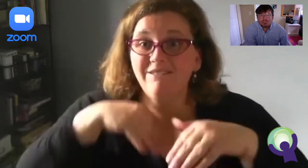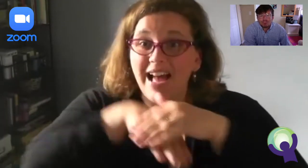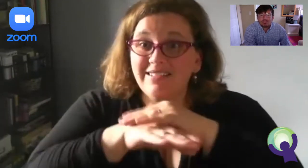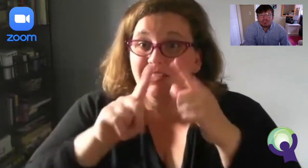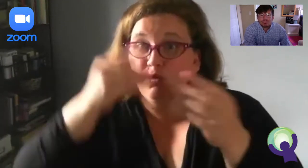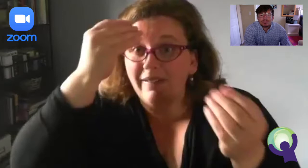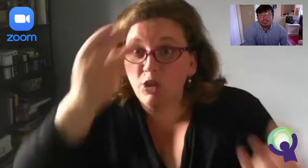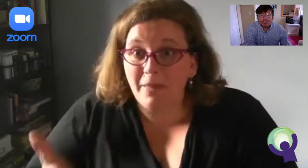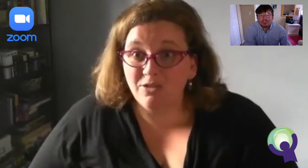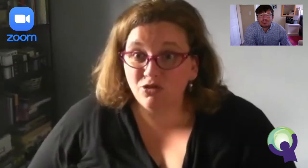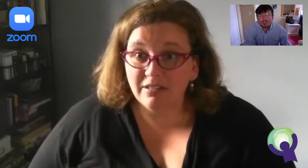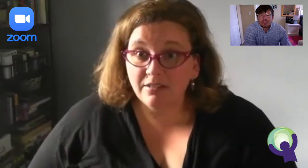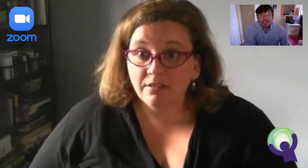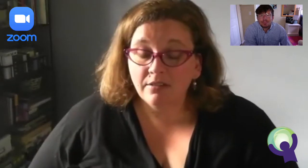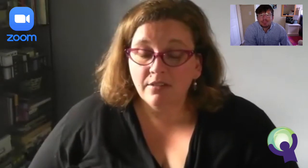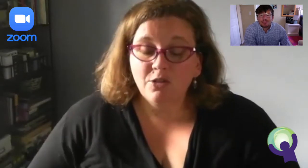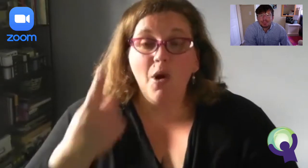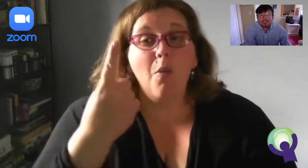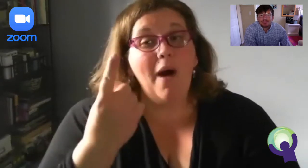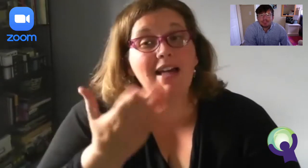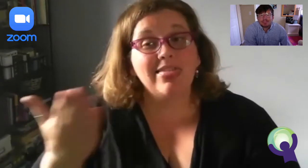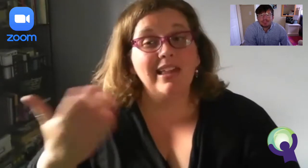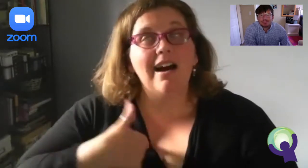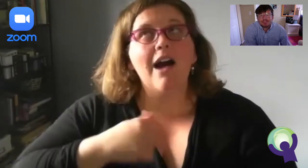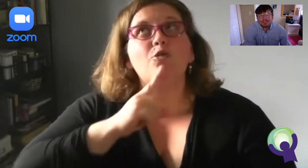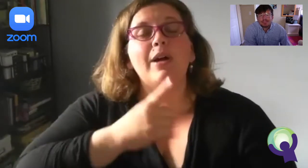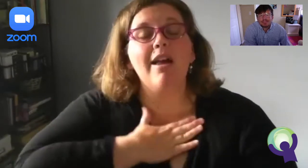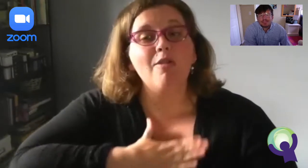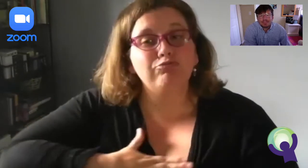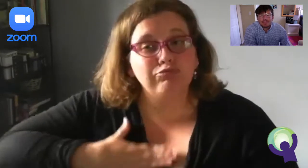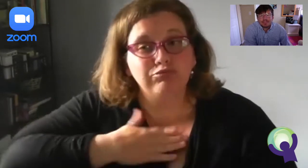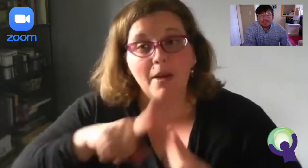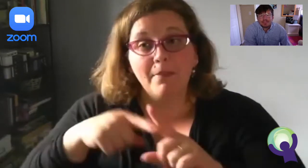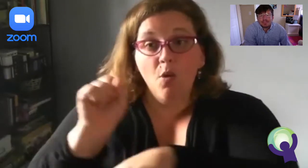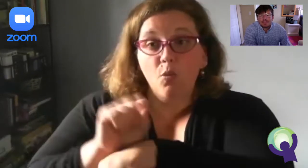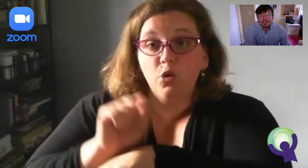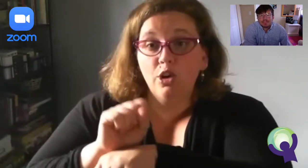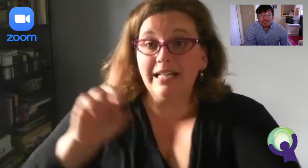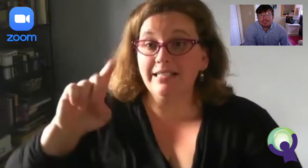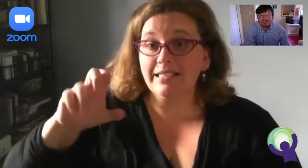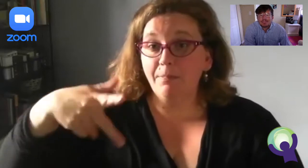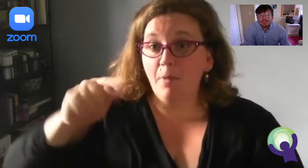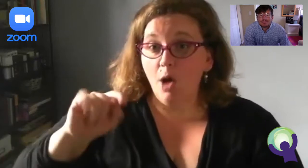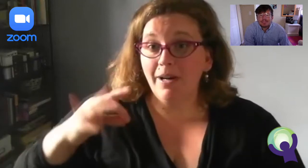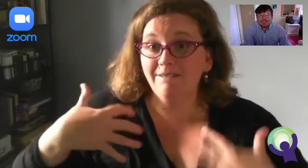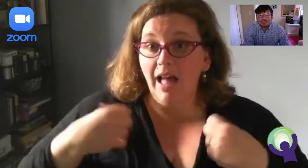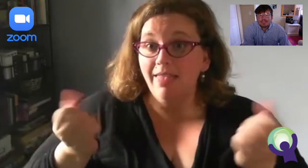for all of us to be able to have access to information. One of the things that I really enjoy about my work